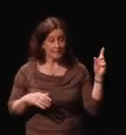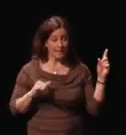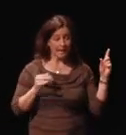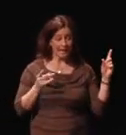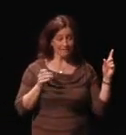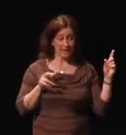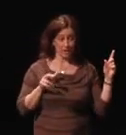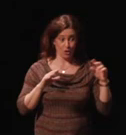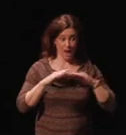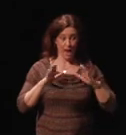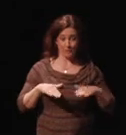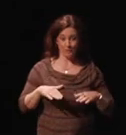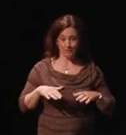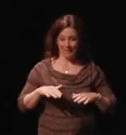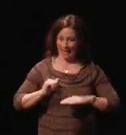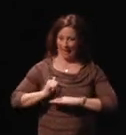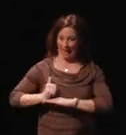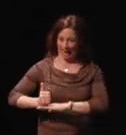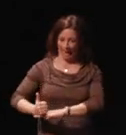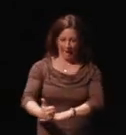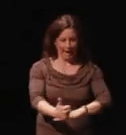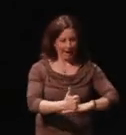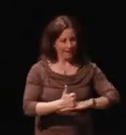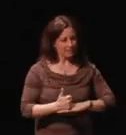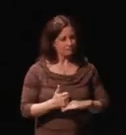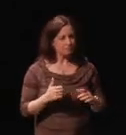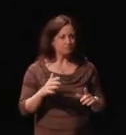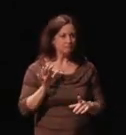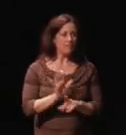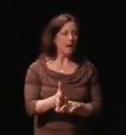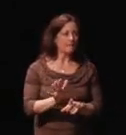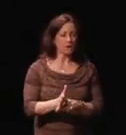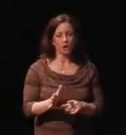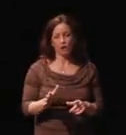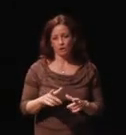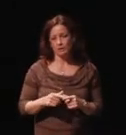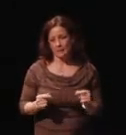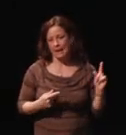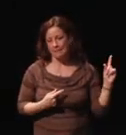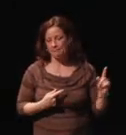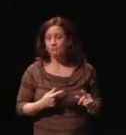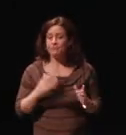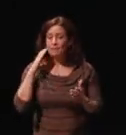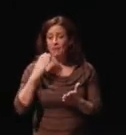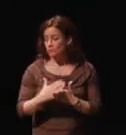These were very common apparently in Japan, and the picture just shows